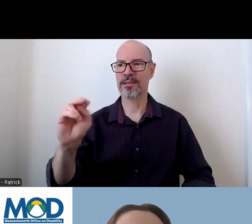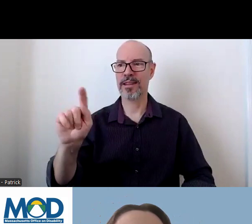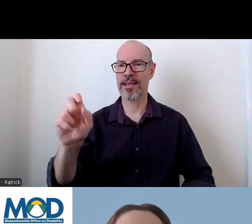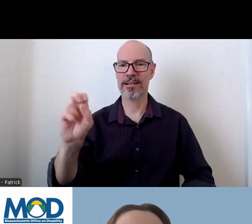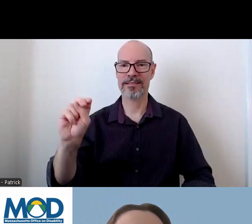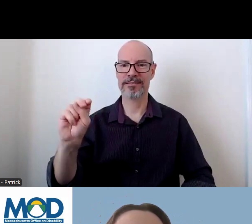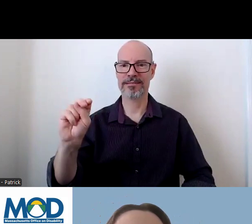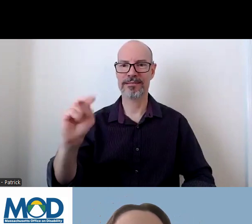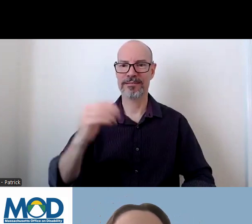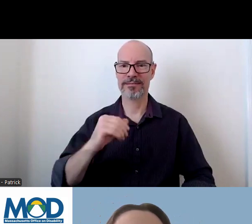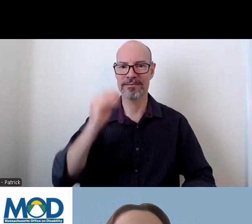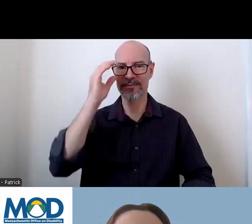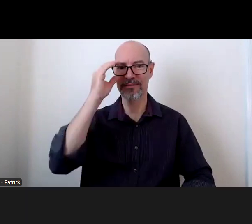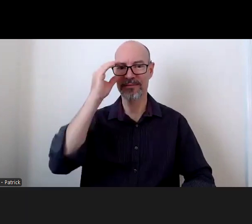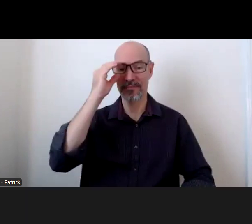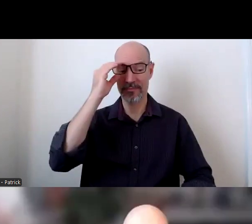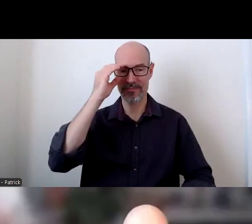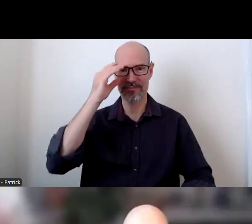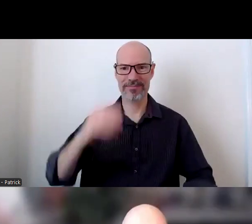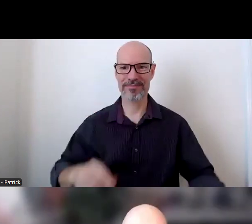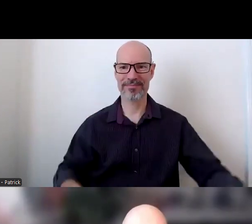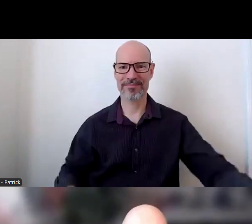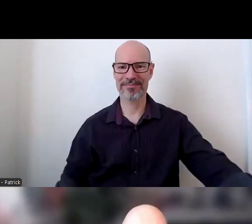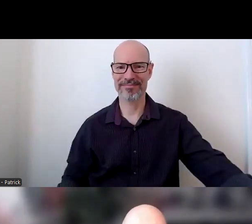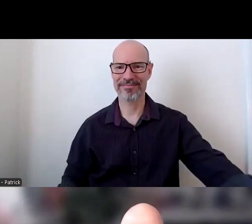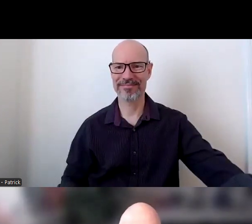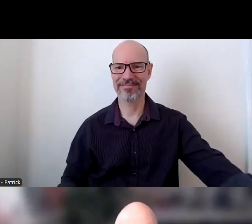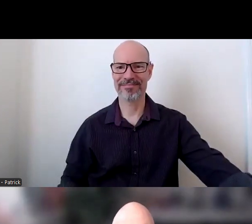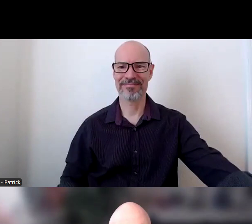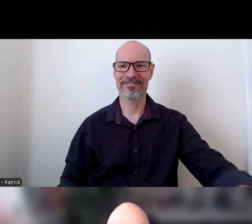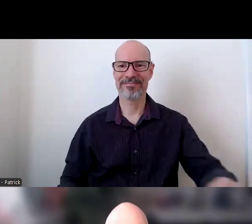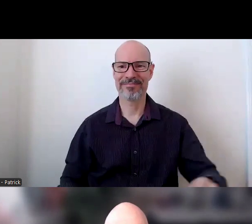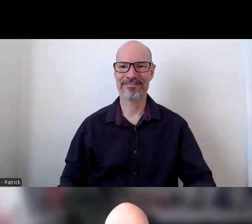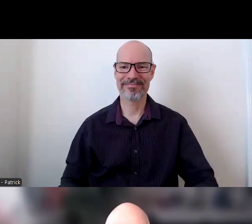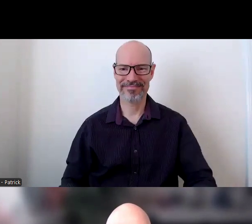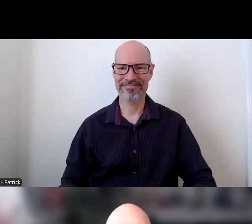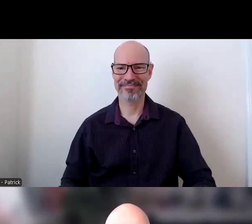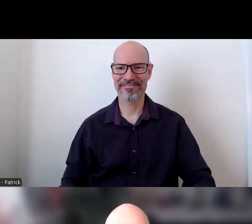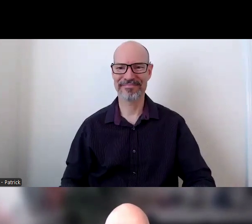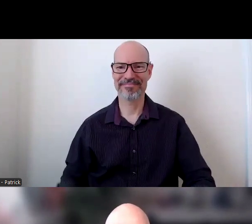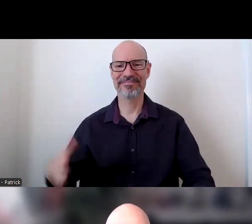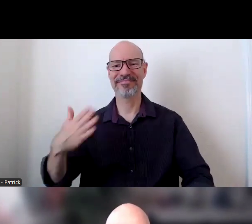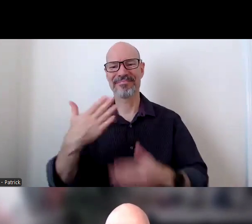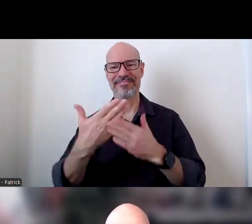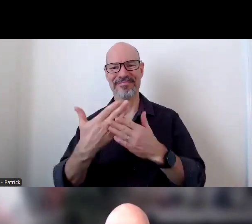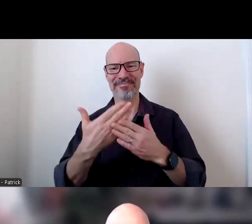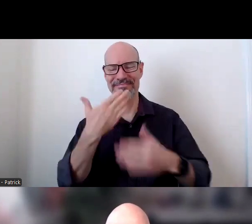Thank you very much.